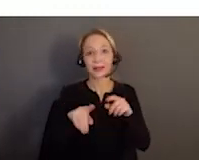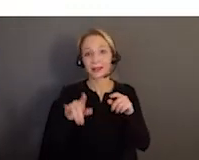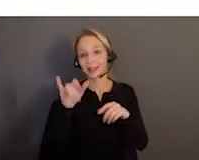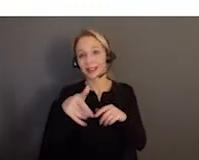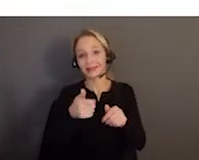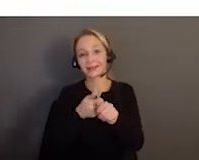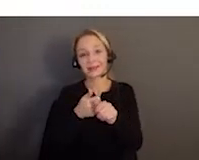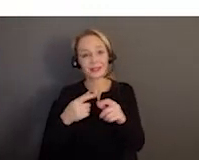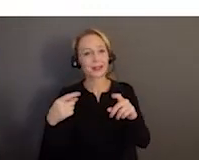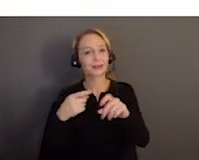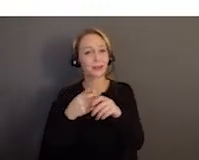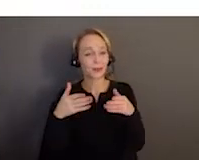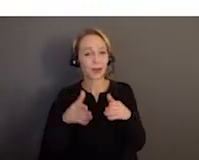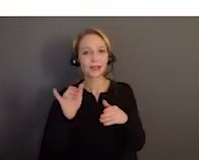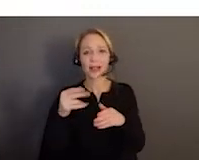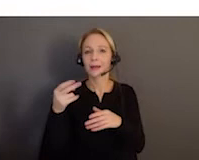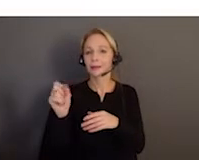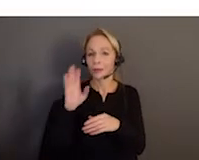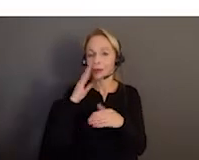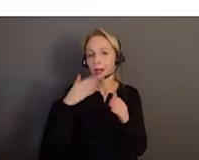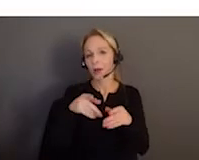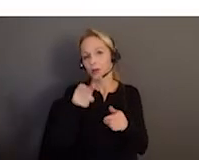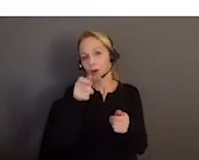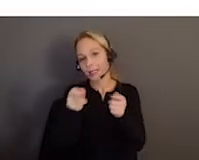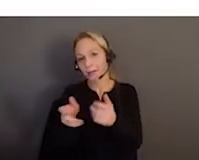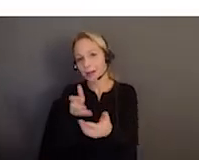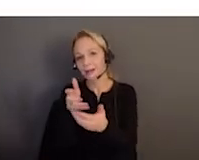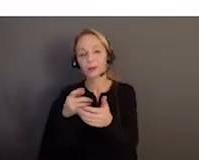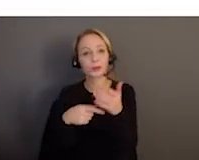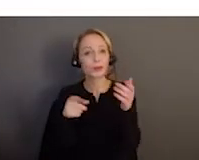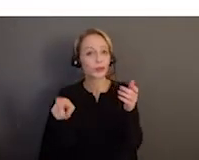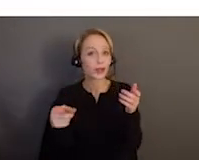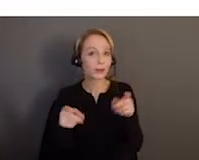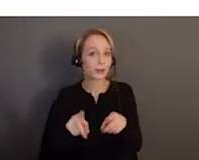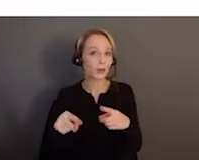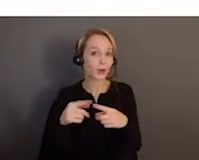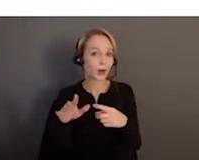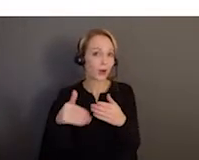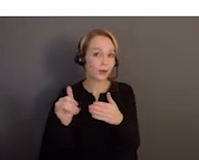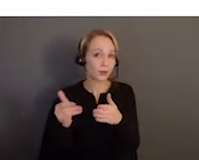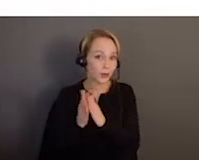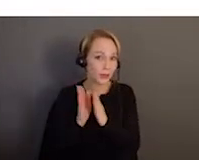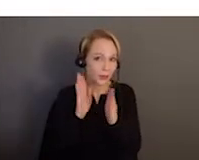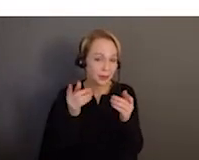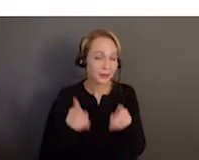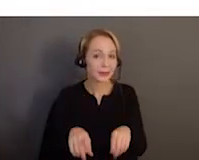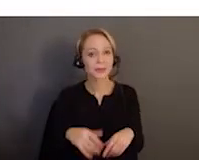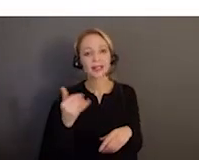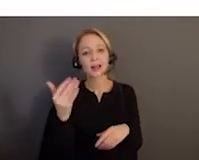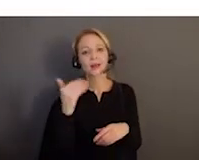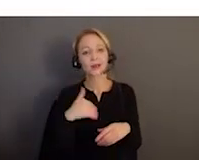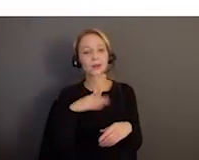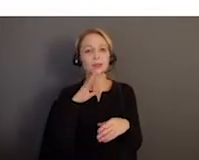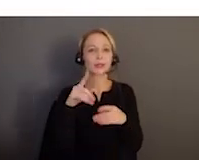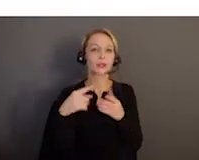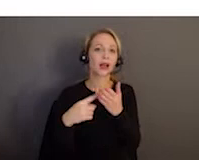WON'T COVER TODAY BUT CUSTOMIZED REQUESTS WHEN THESE HAPPEN.